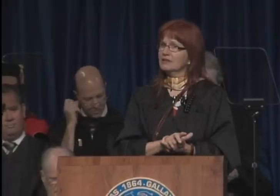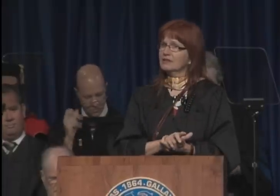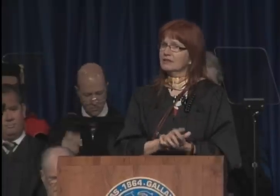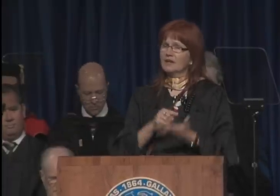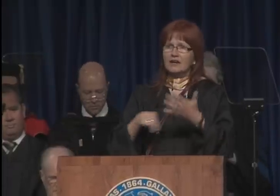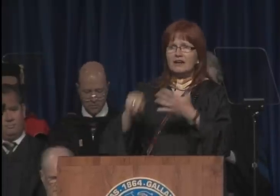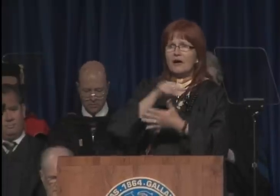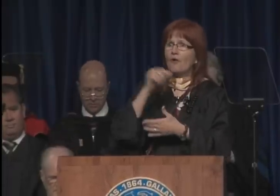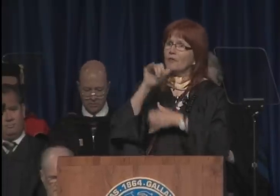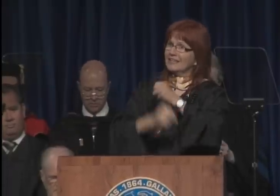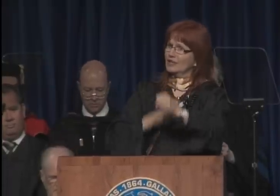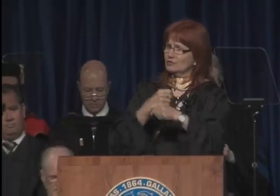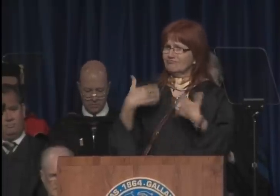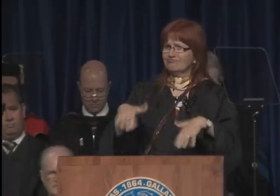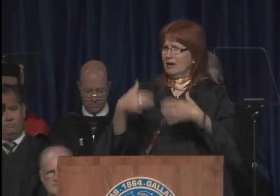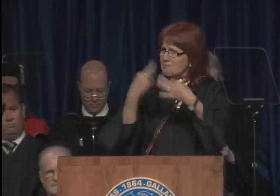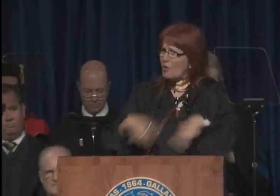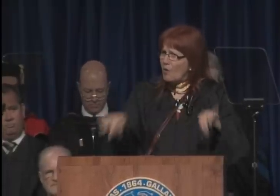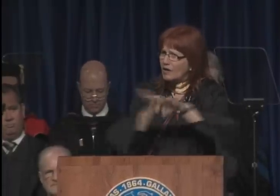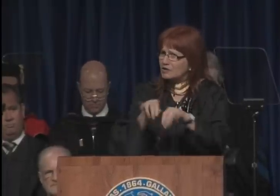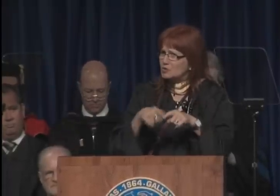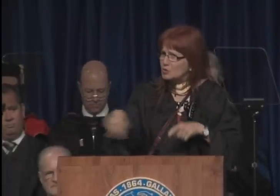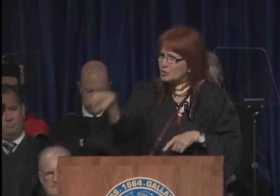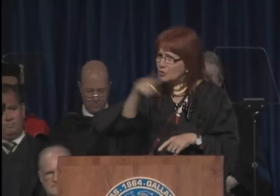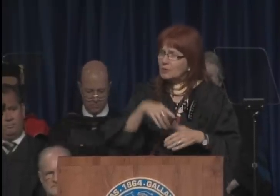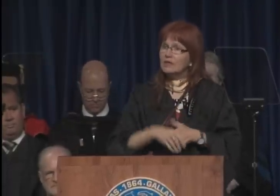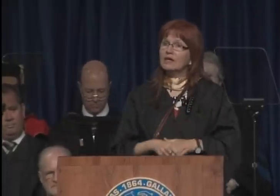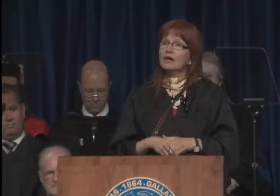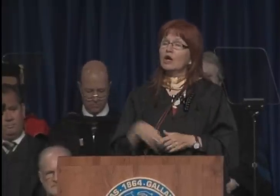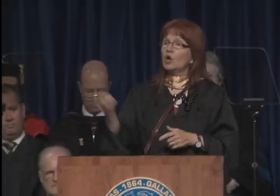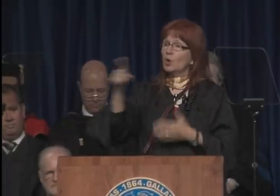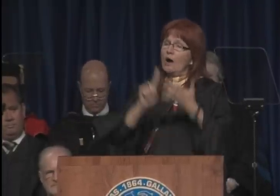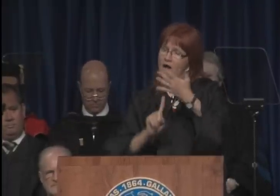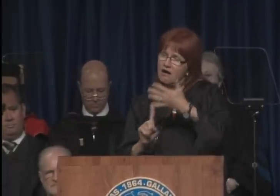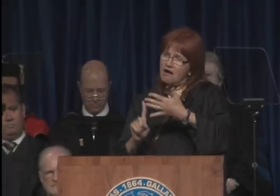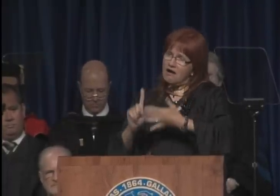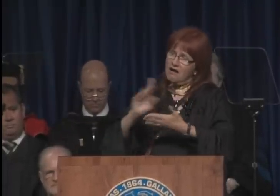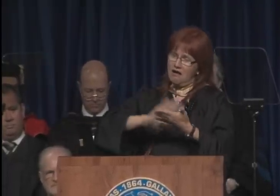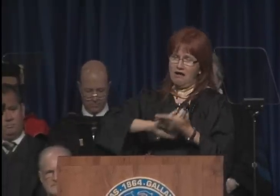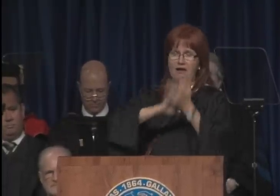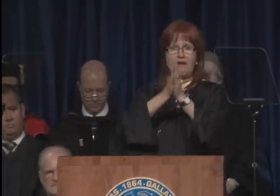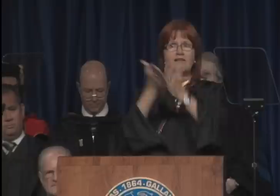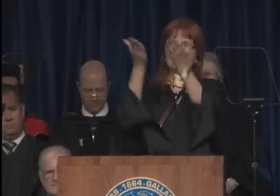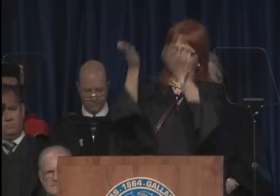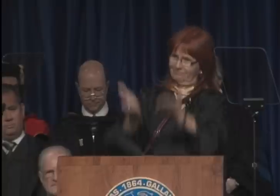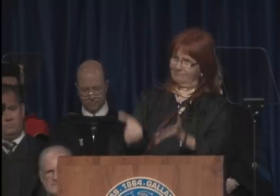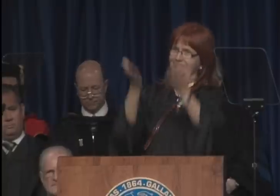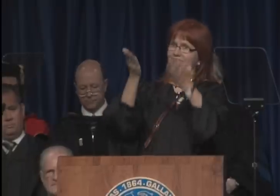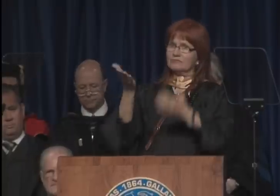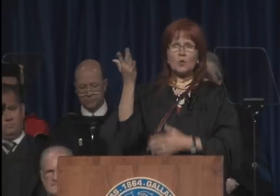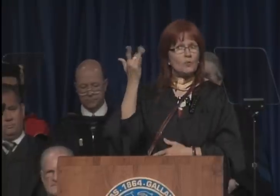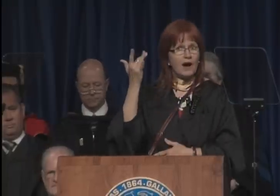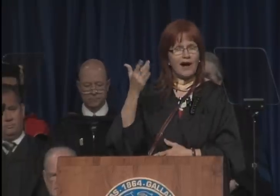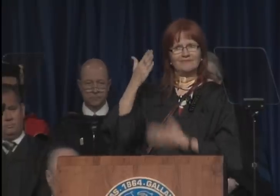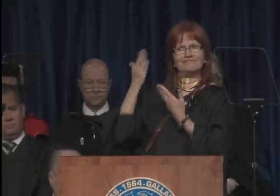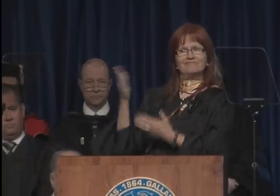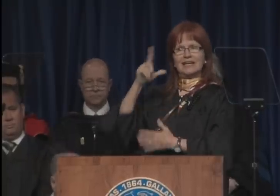and breathed Gallaudet for several years. Those years are the most important years of your lives.